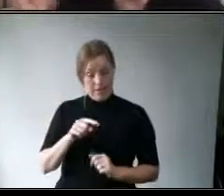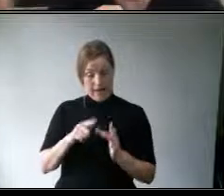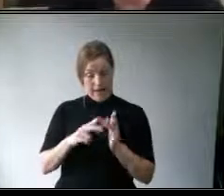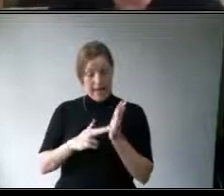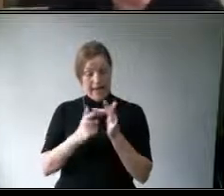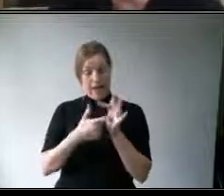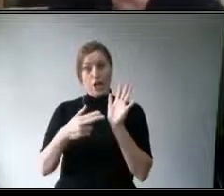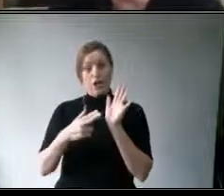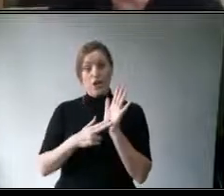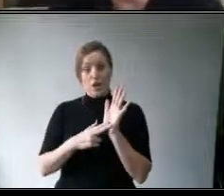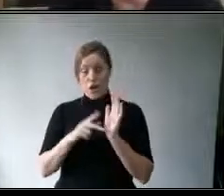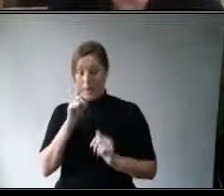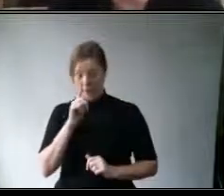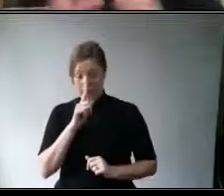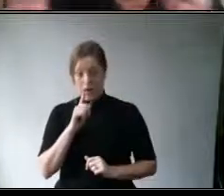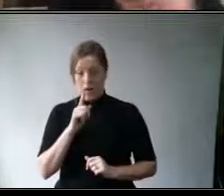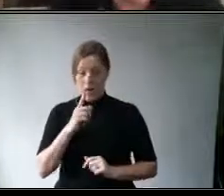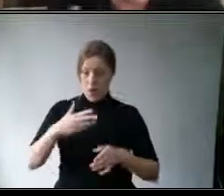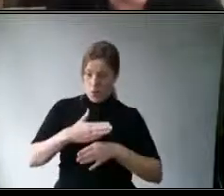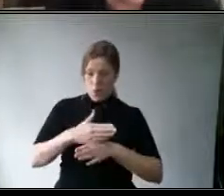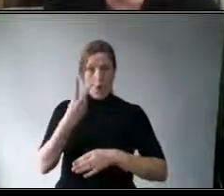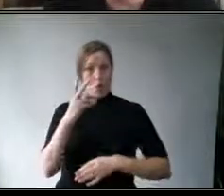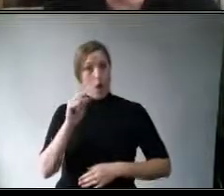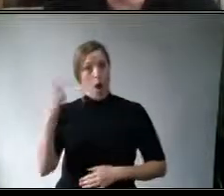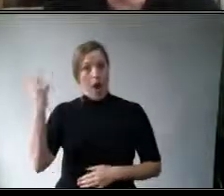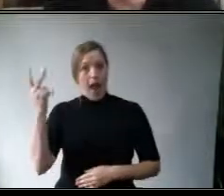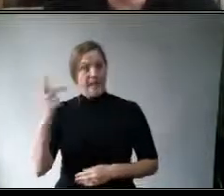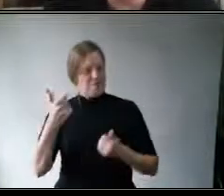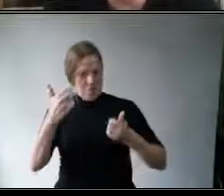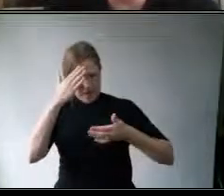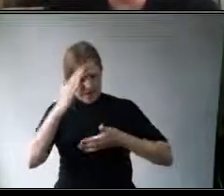or disability related roles that they they worked across the breadth whole breadth of organizations